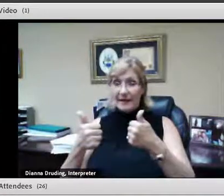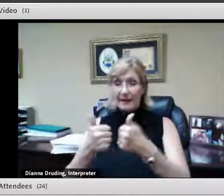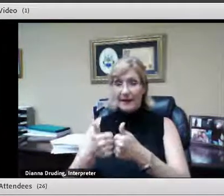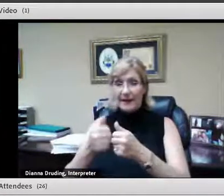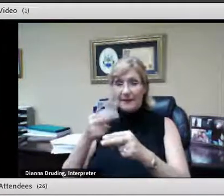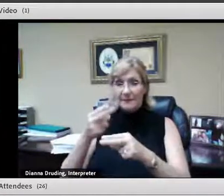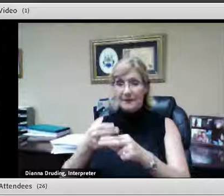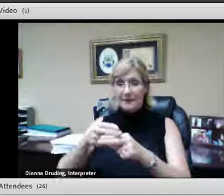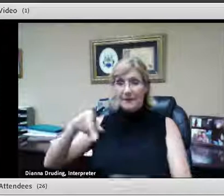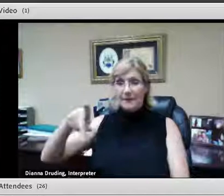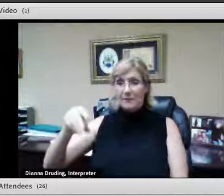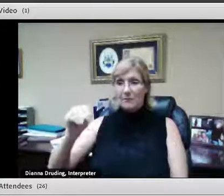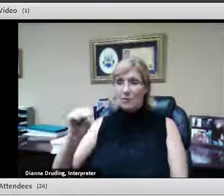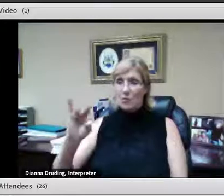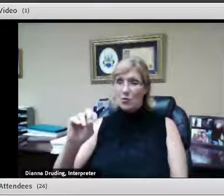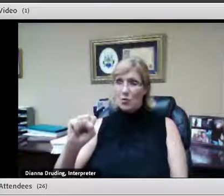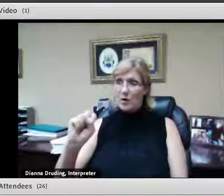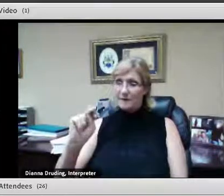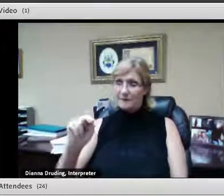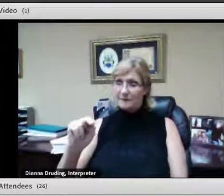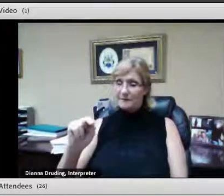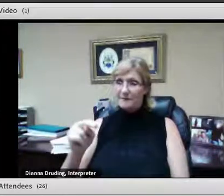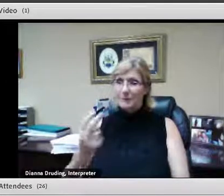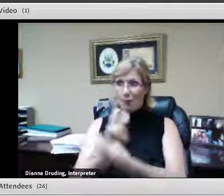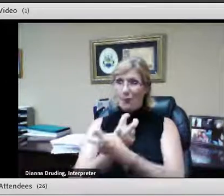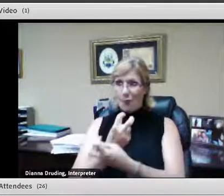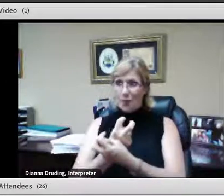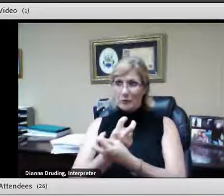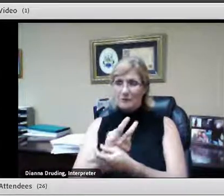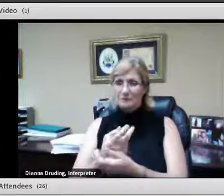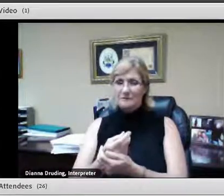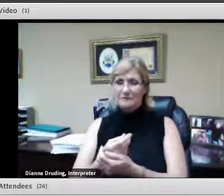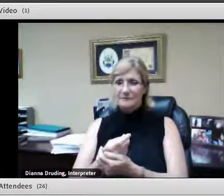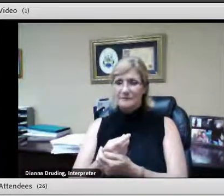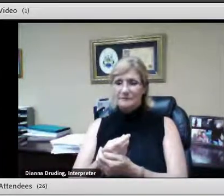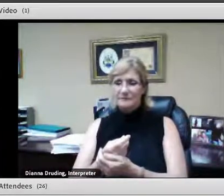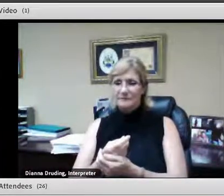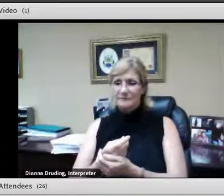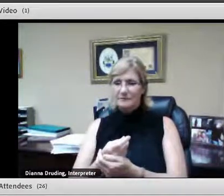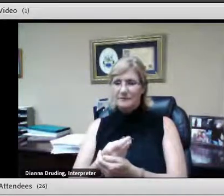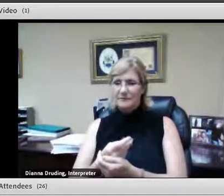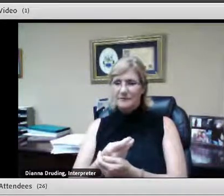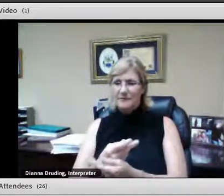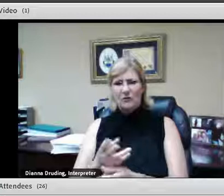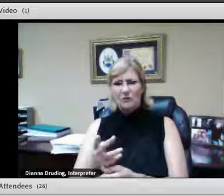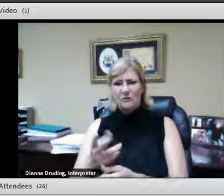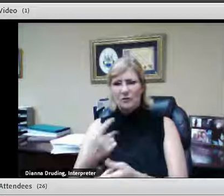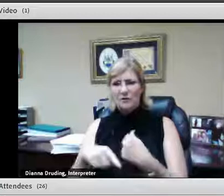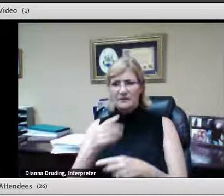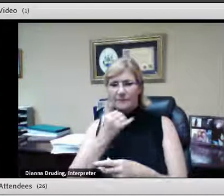Now, in past webinars, there's more to, I think, where I tried to do this in a webinar, and Ryan likes to poke fun at me.